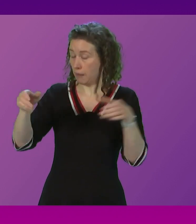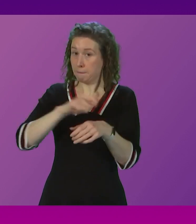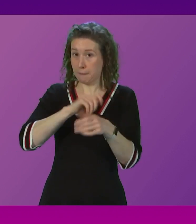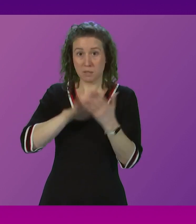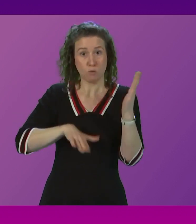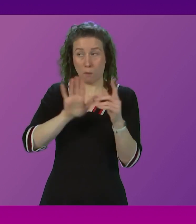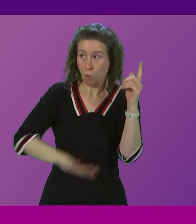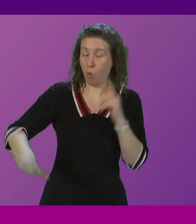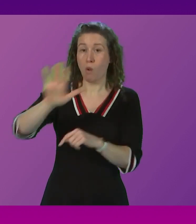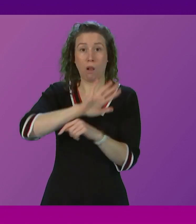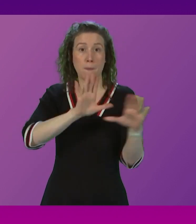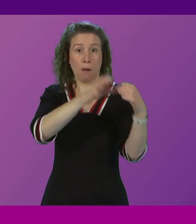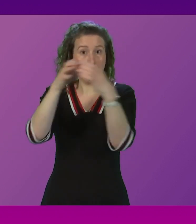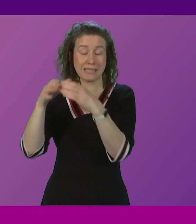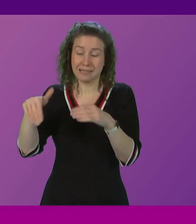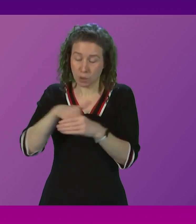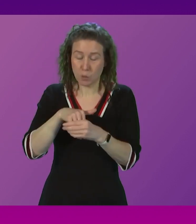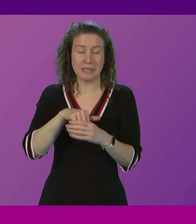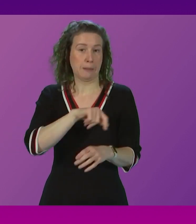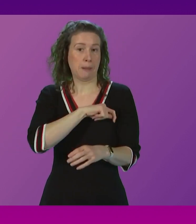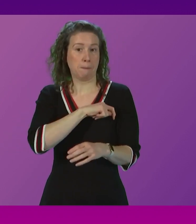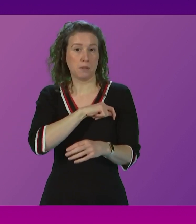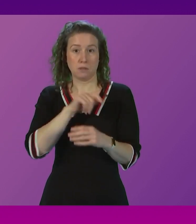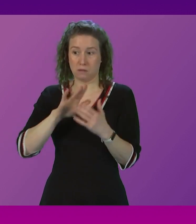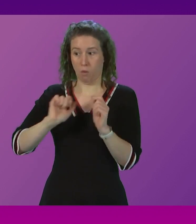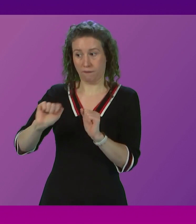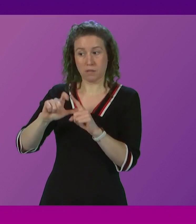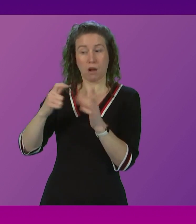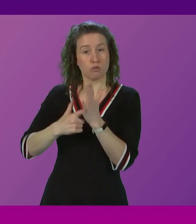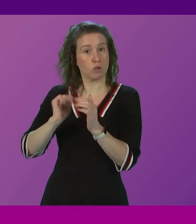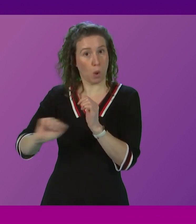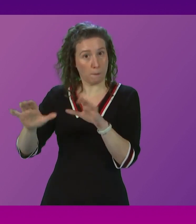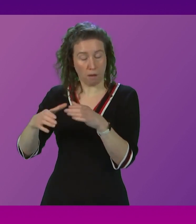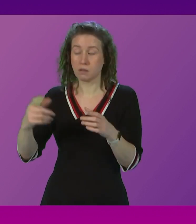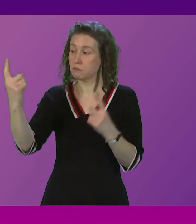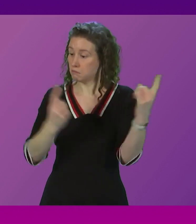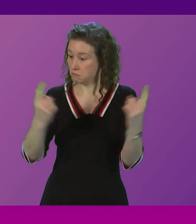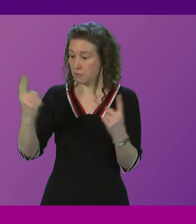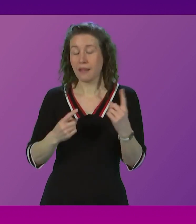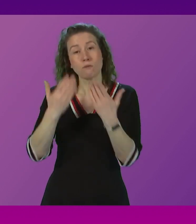all parties, including Douglas Ross’s party—have respectfully disagreed with